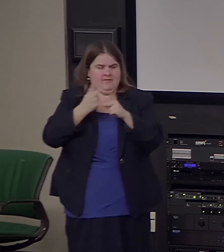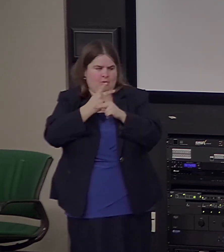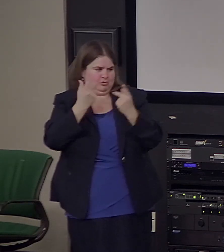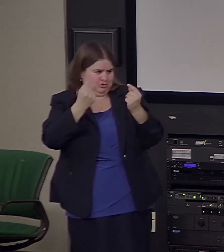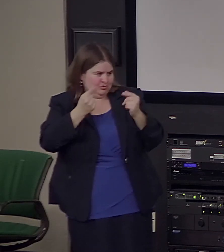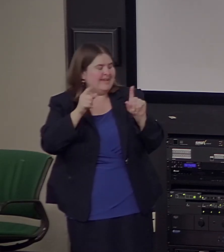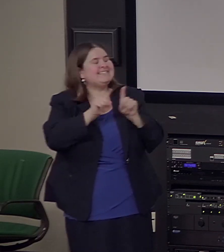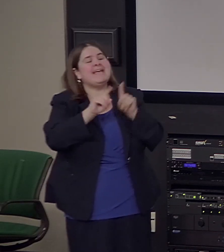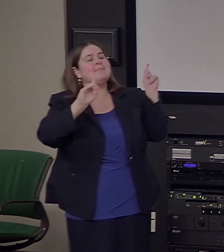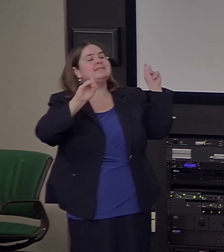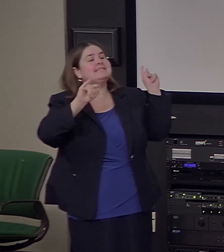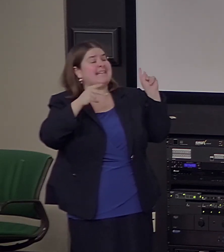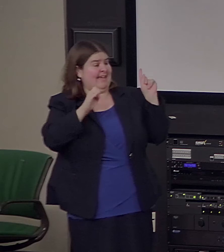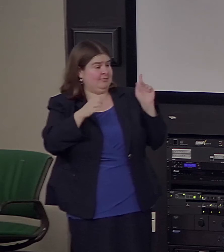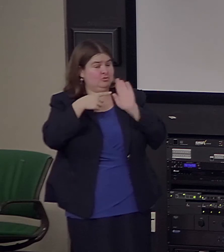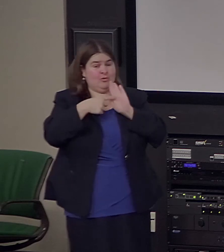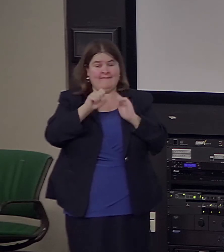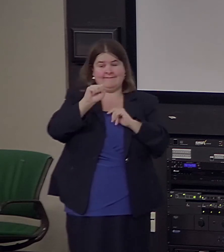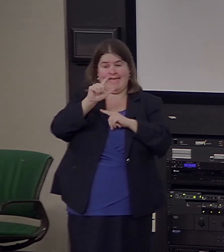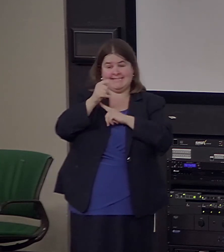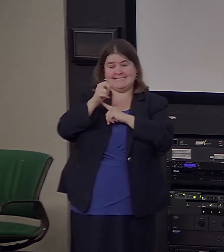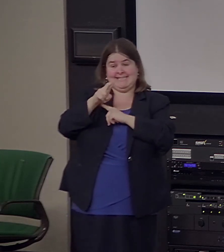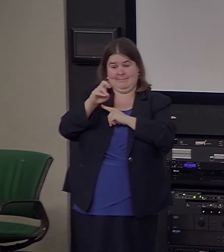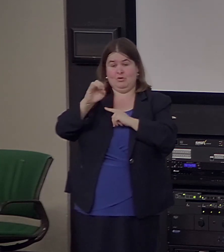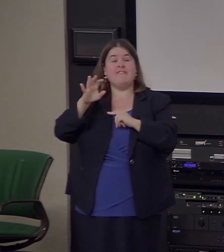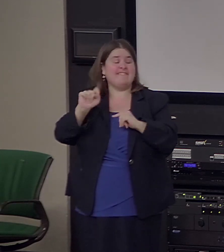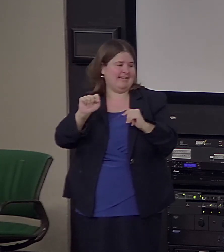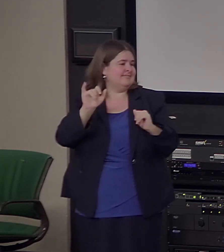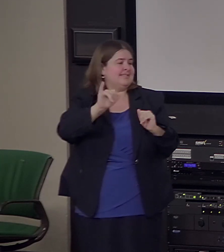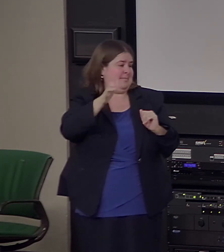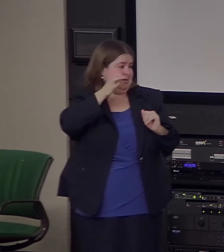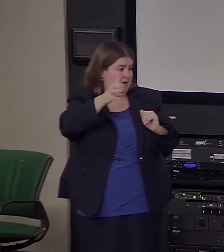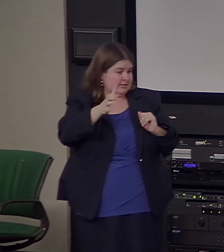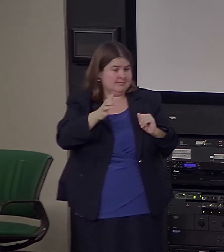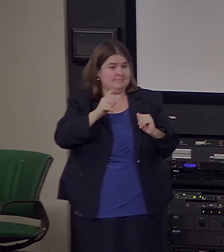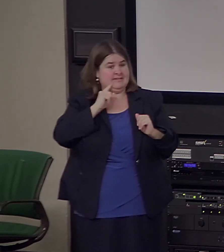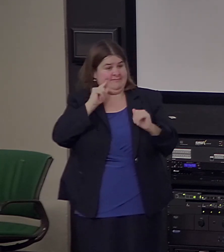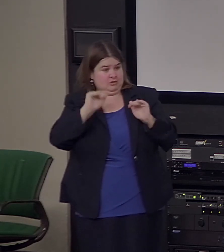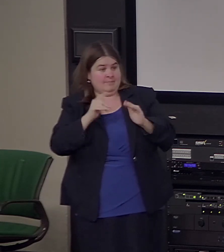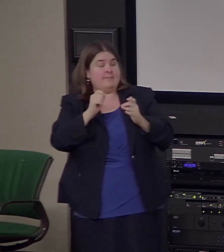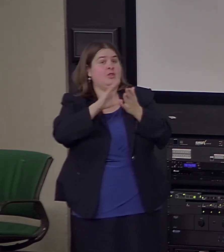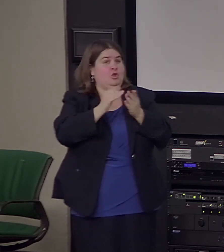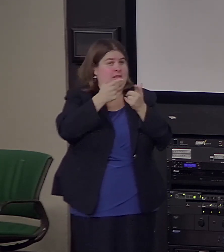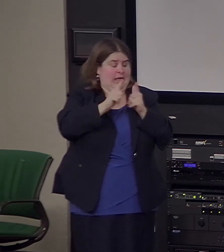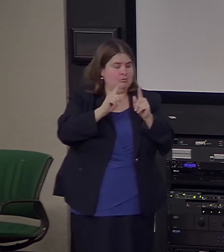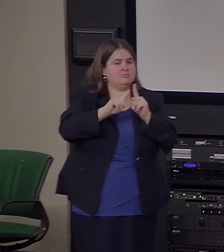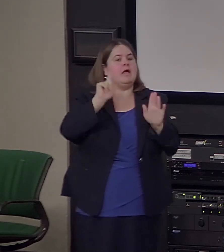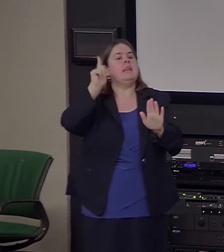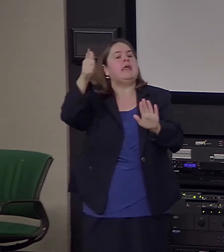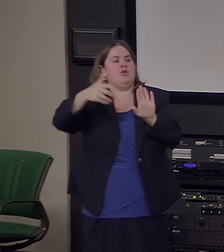the sleeper effects there are going to be cascading effects downstream in terms of development.